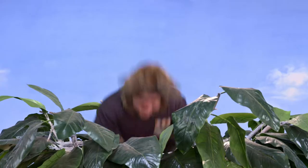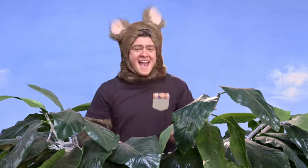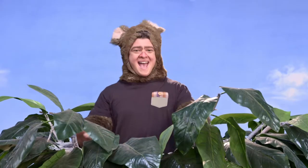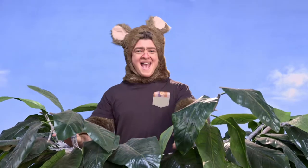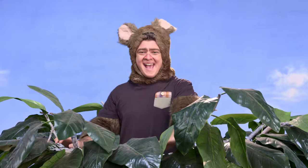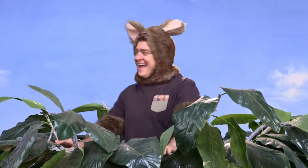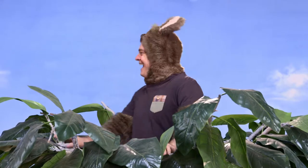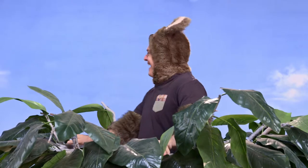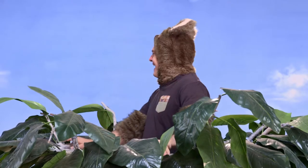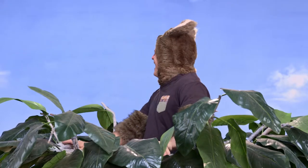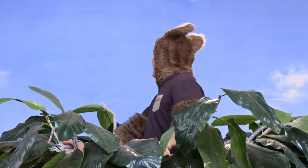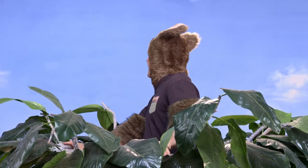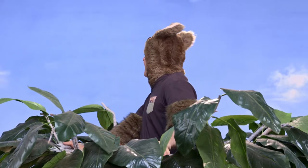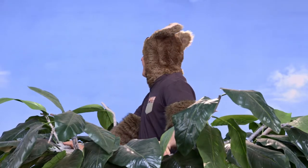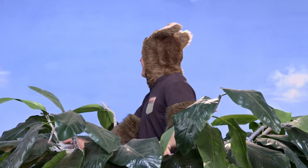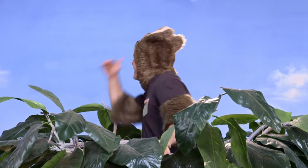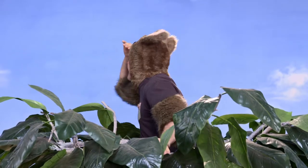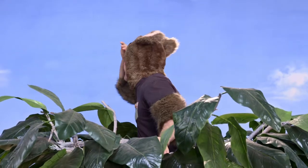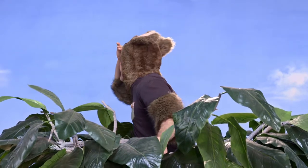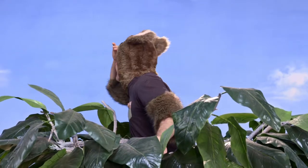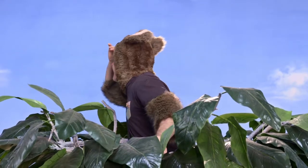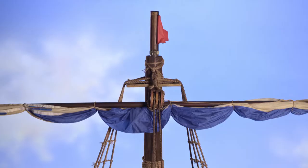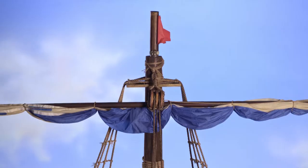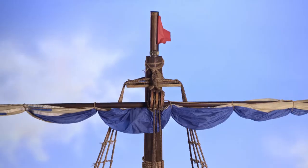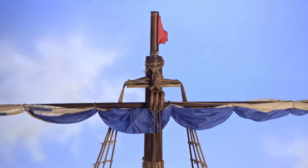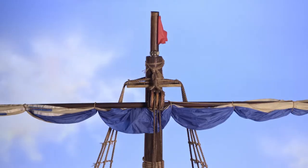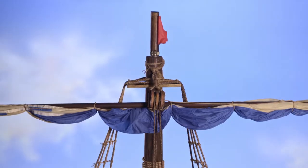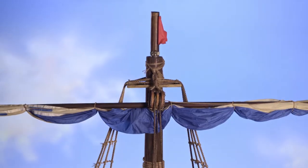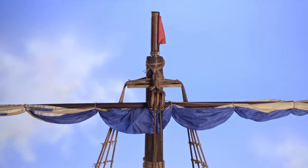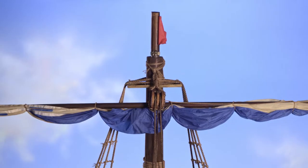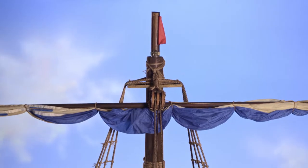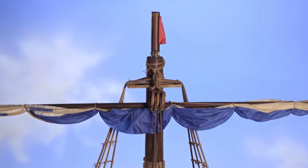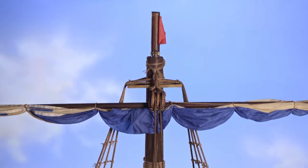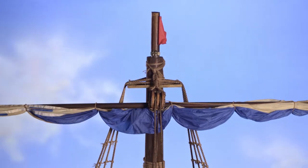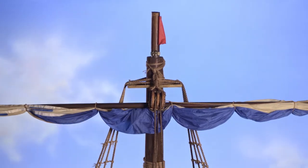Hup. Ah. Hmm. Hmm...